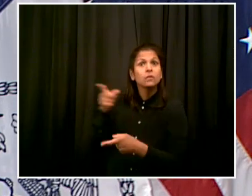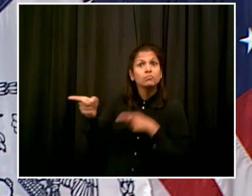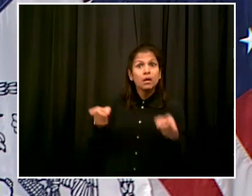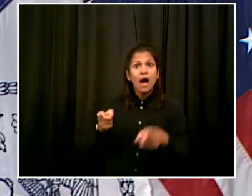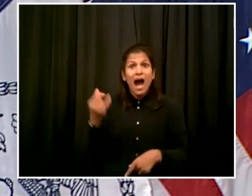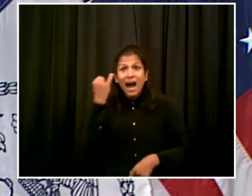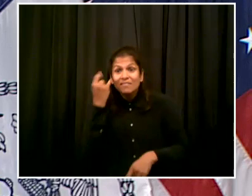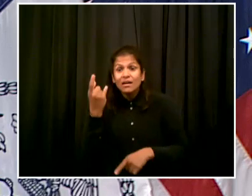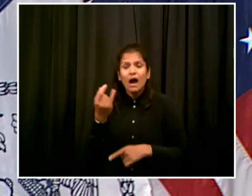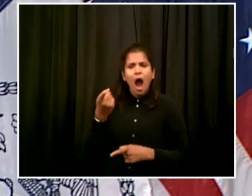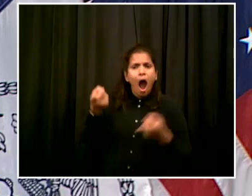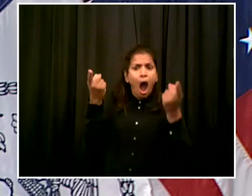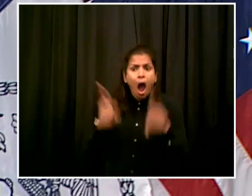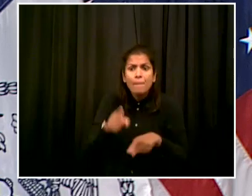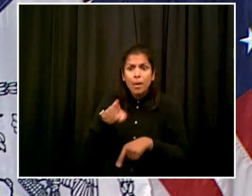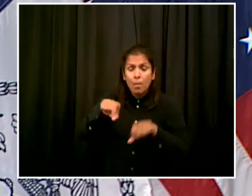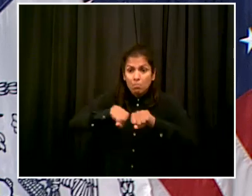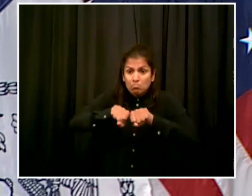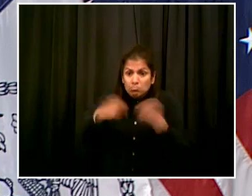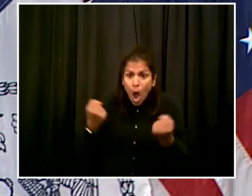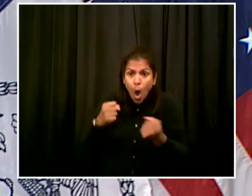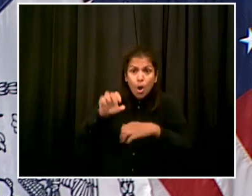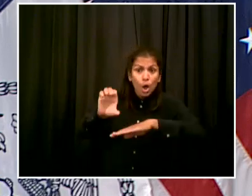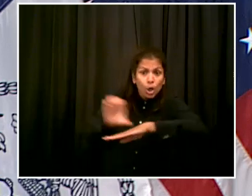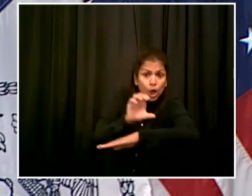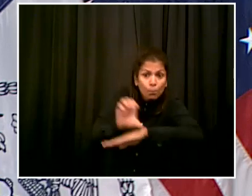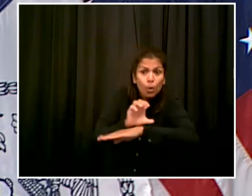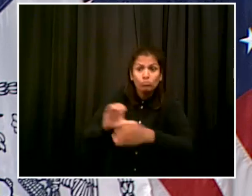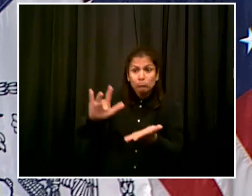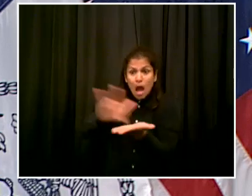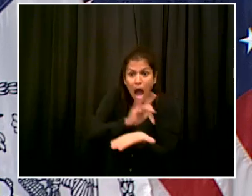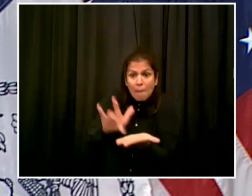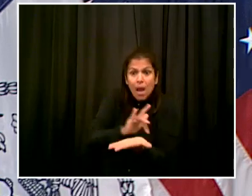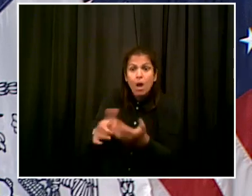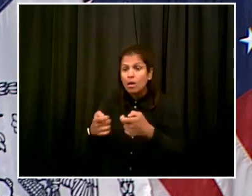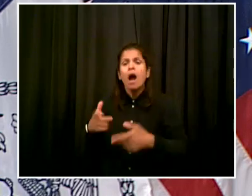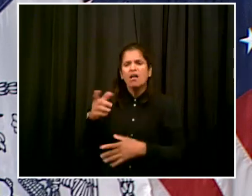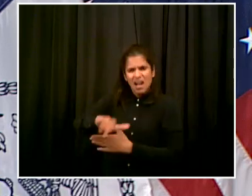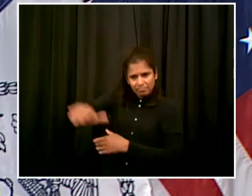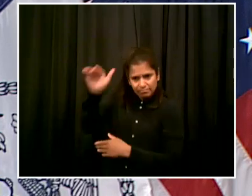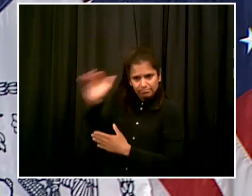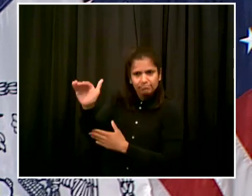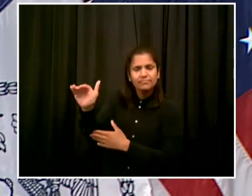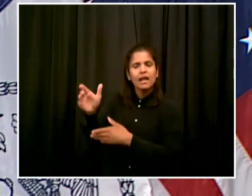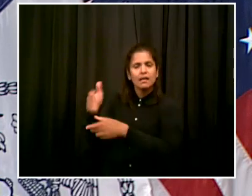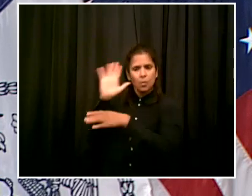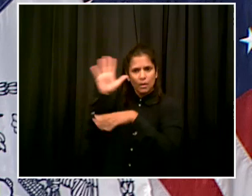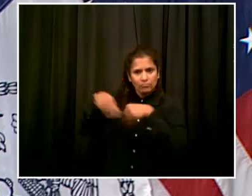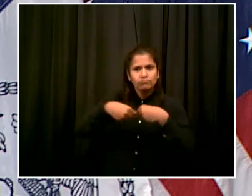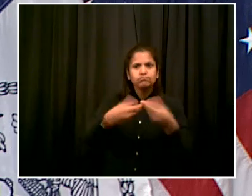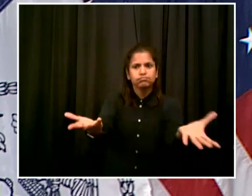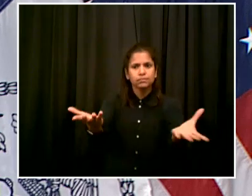ANDE POPLE SAY, WHAT IF THE DEVICE BREAKS. AND WE WILL REPLACE IT. > >NTEX WEHAVE